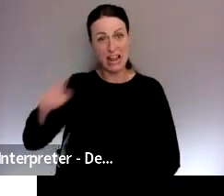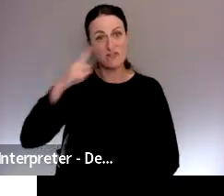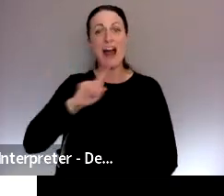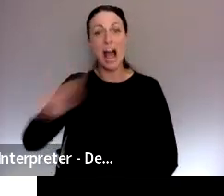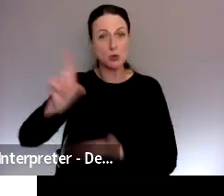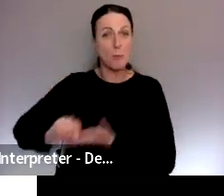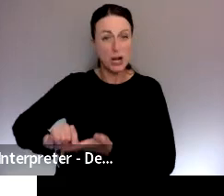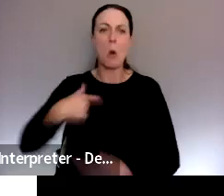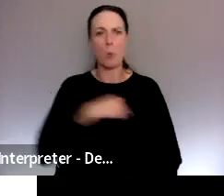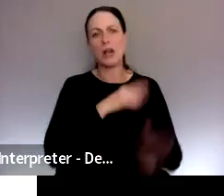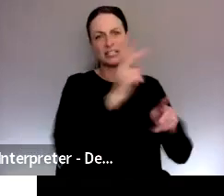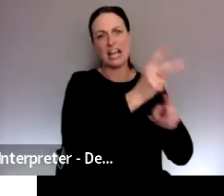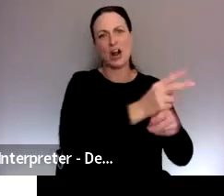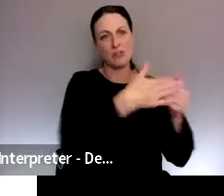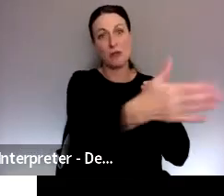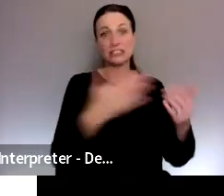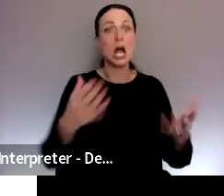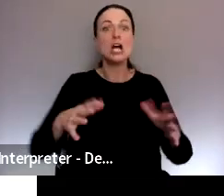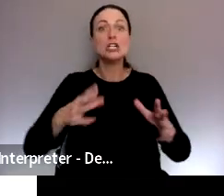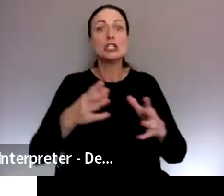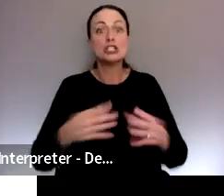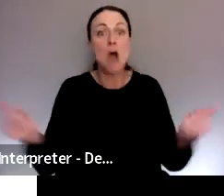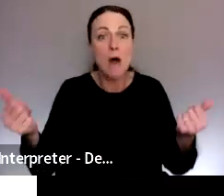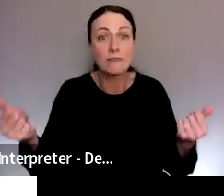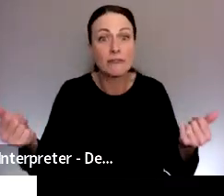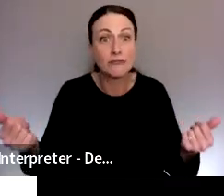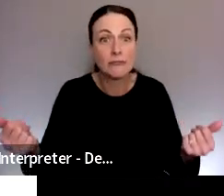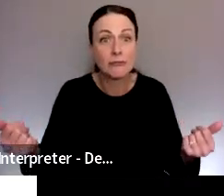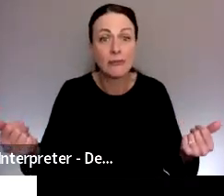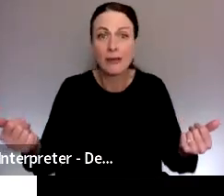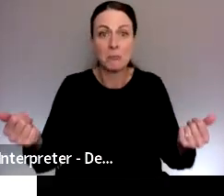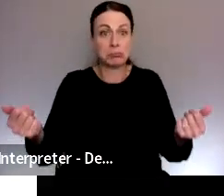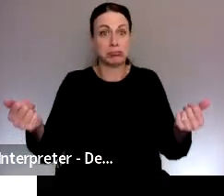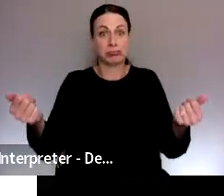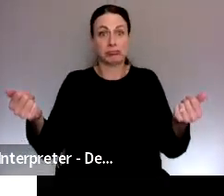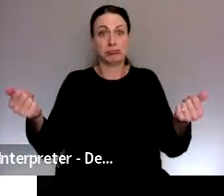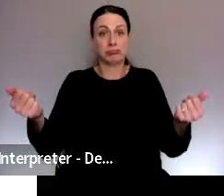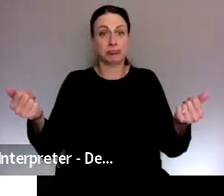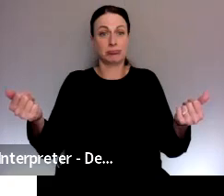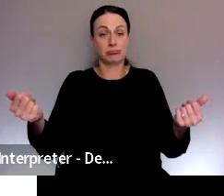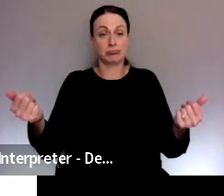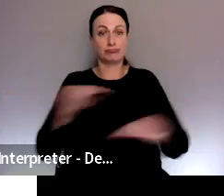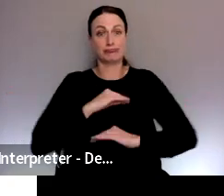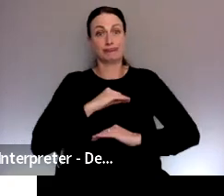for actual print documents." And it was solved. So, that's why talking to your group